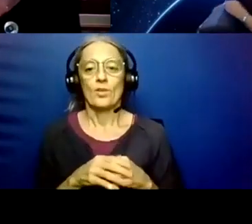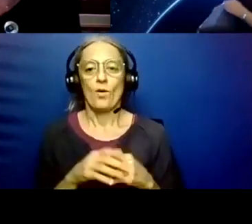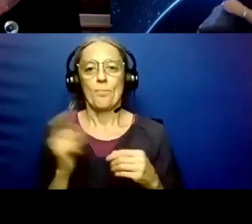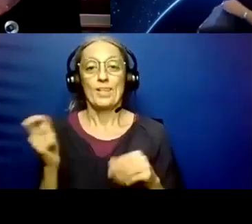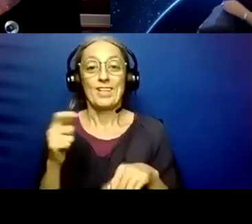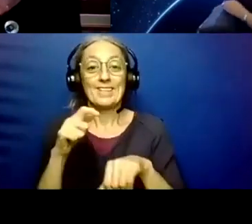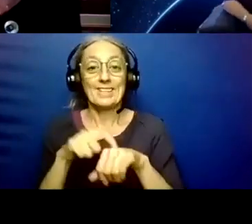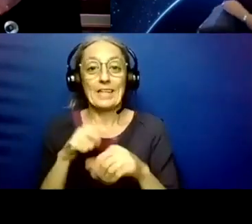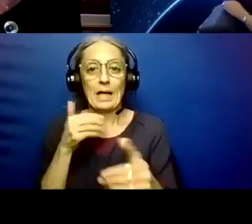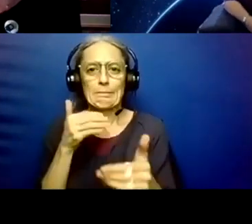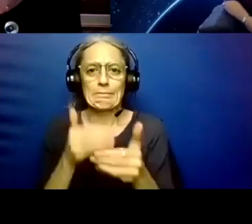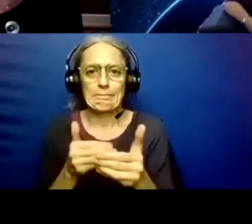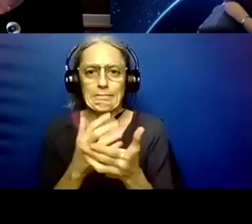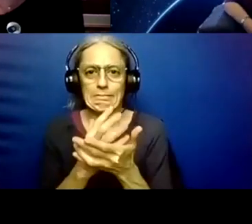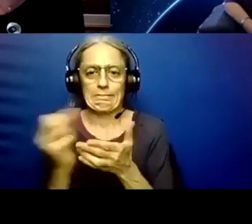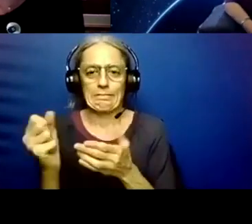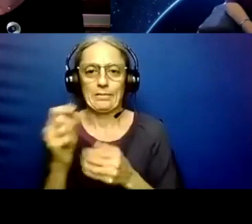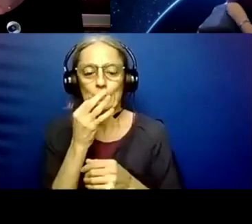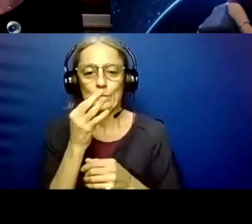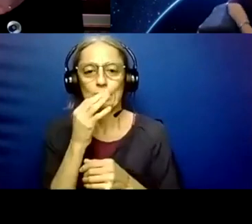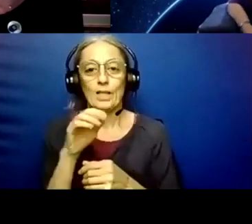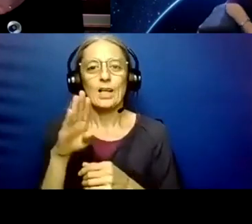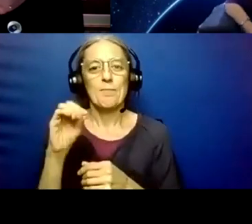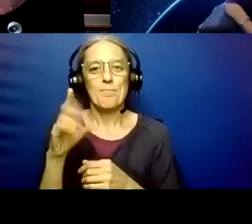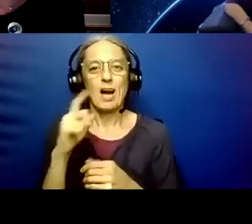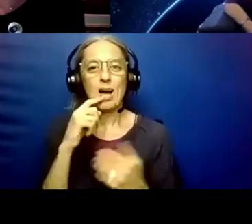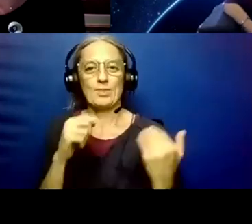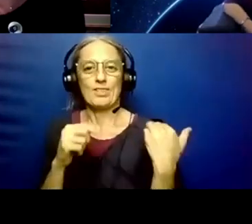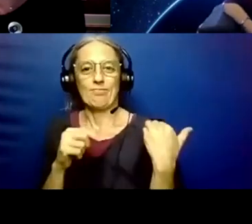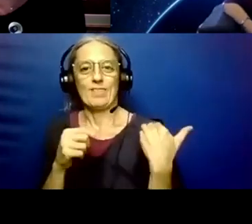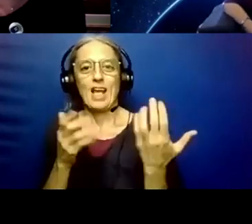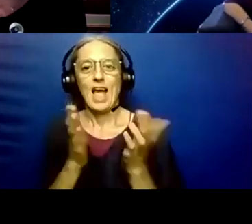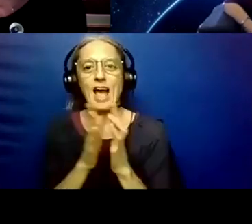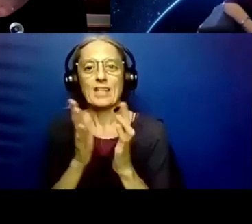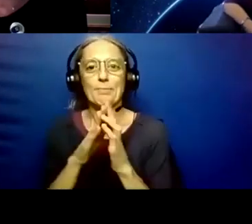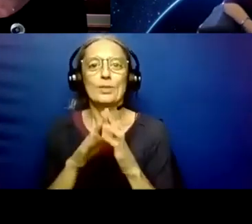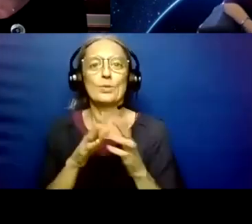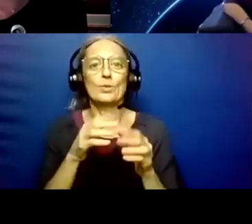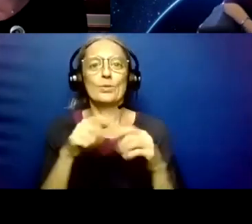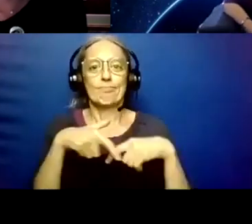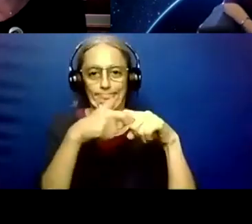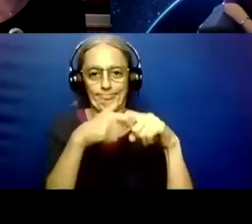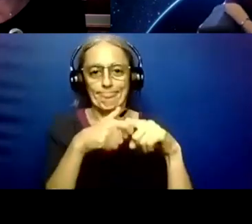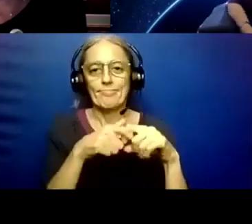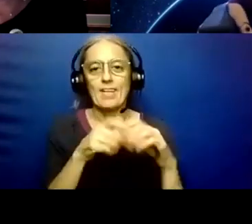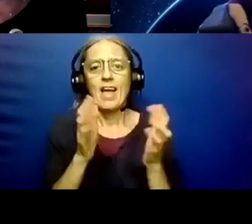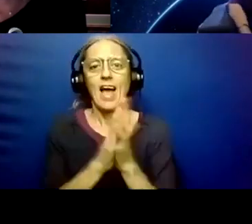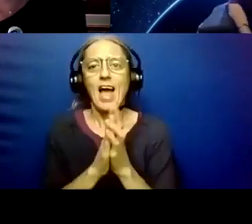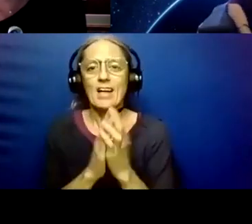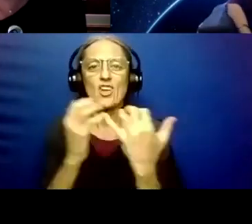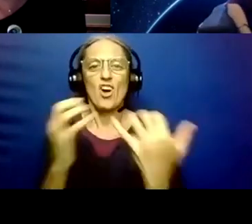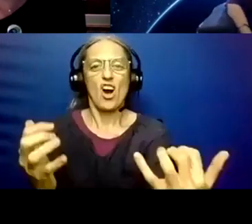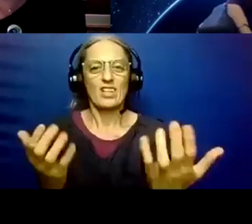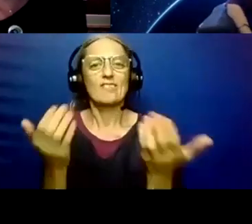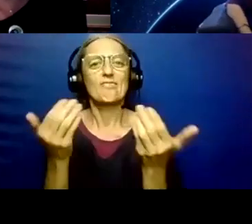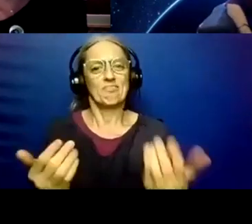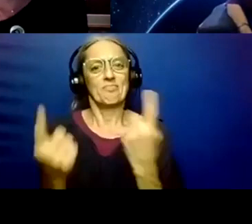Thinks it might be a good time to switch and pivot over to audience questions. Due to technical issues, he's also